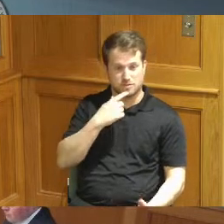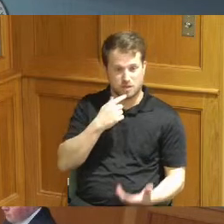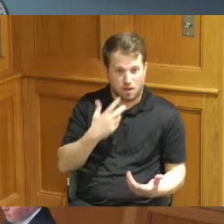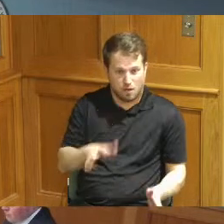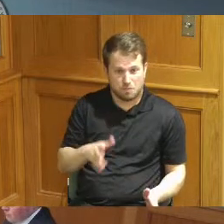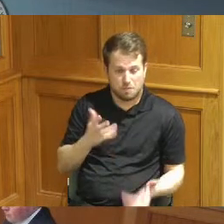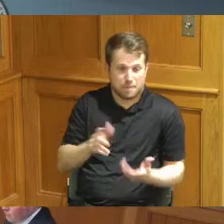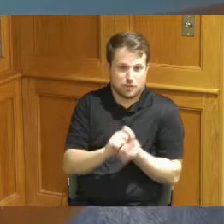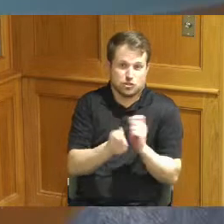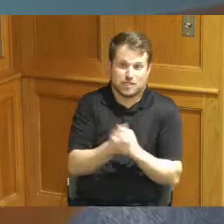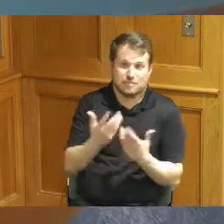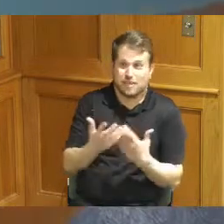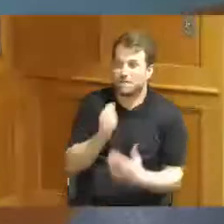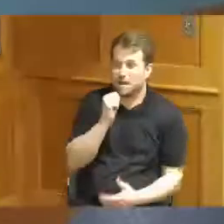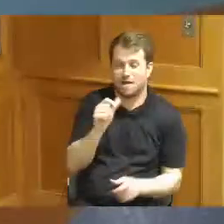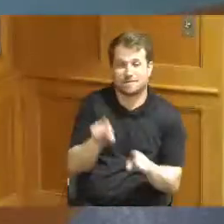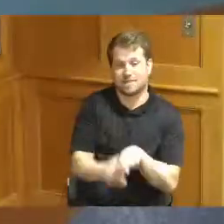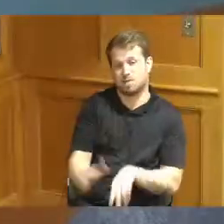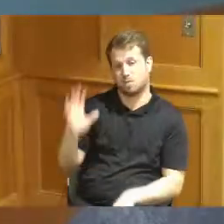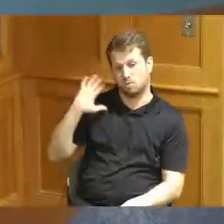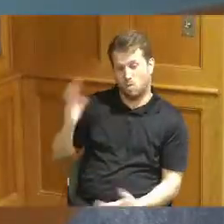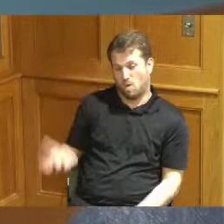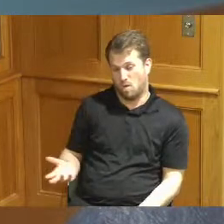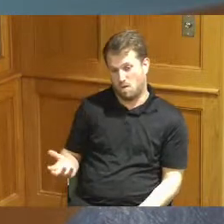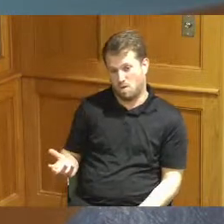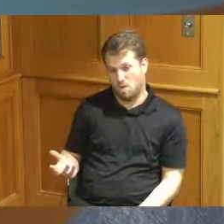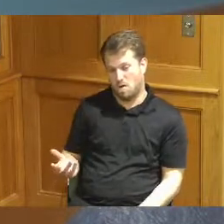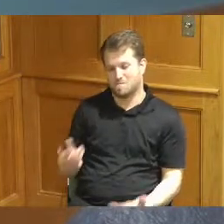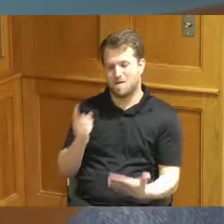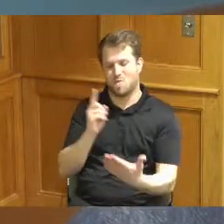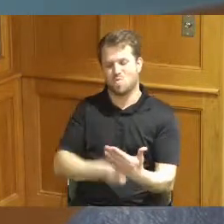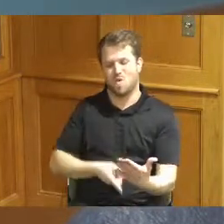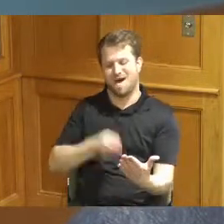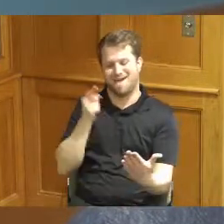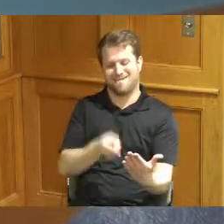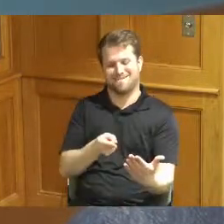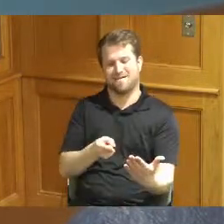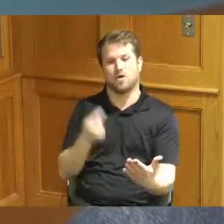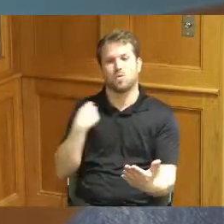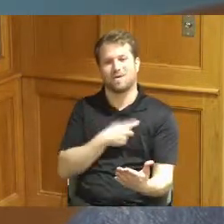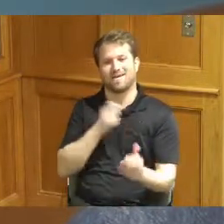what was but in the past but what is it so we can kind of get our hands around it too I'm not